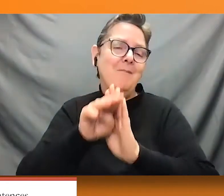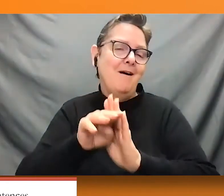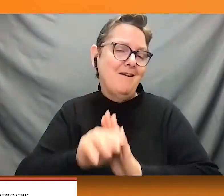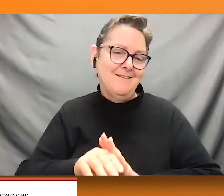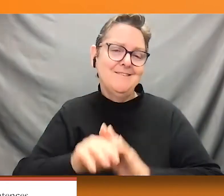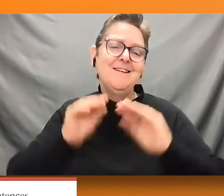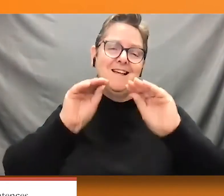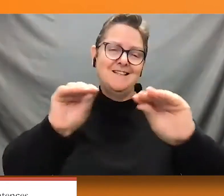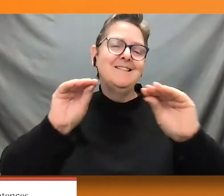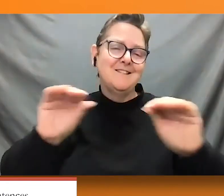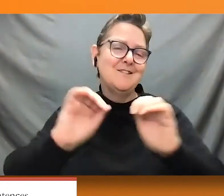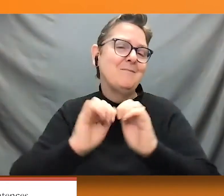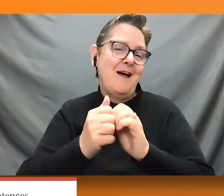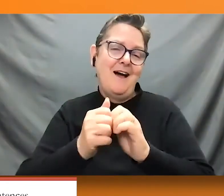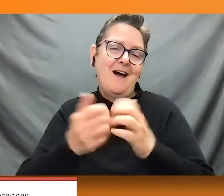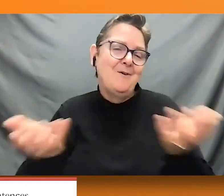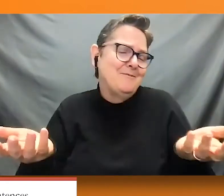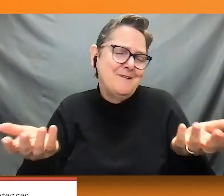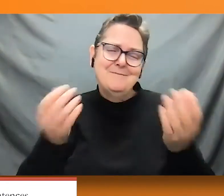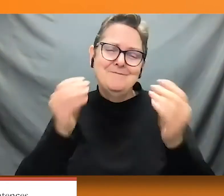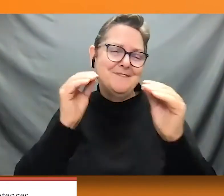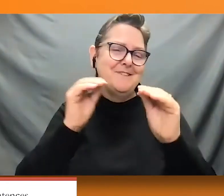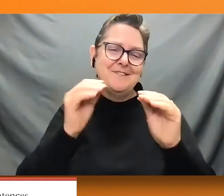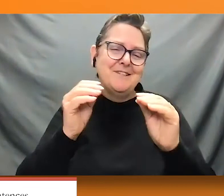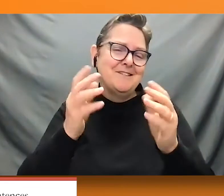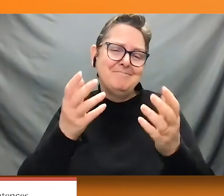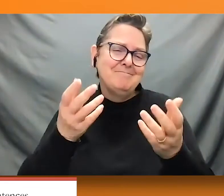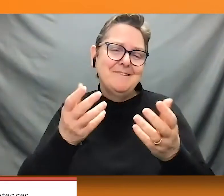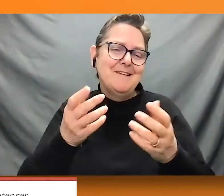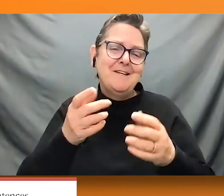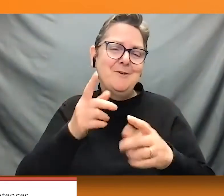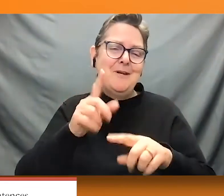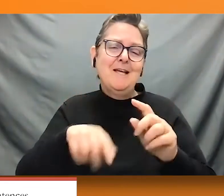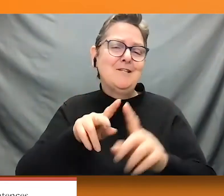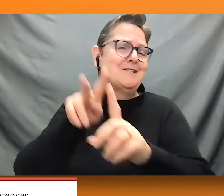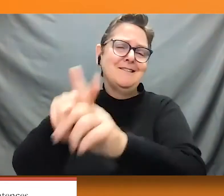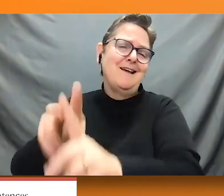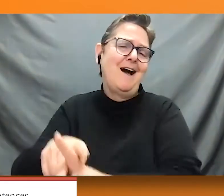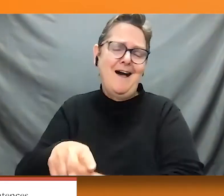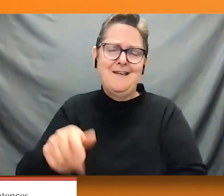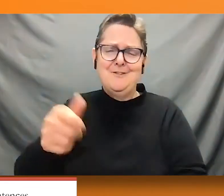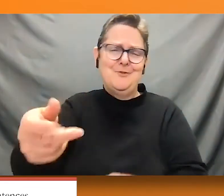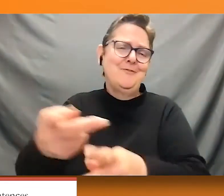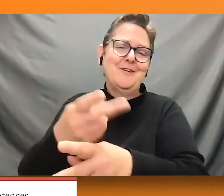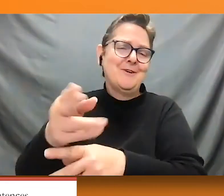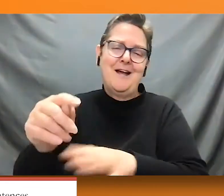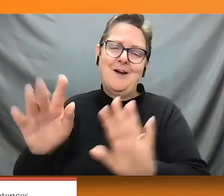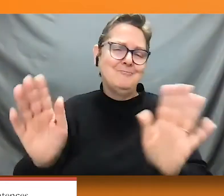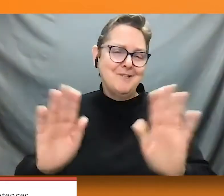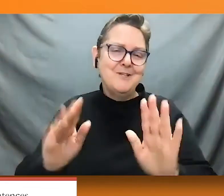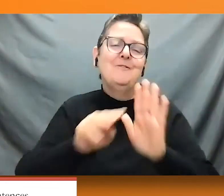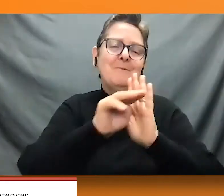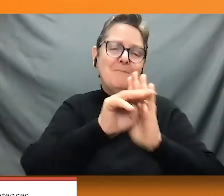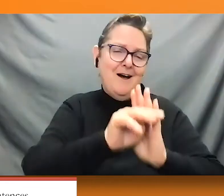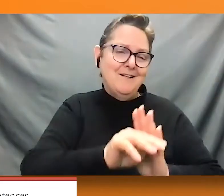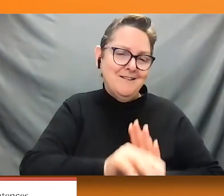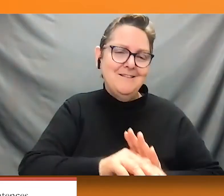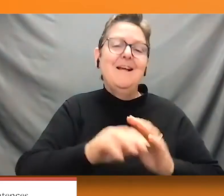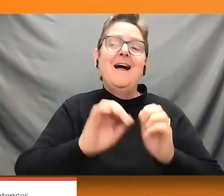say, "OK, do this, you know, generate these sentences." That's just not how teaching works, right? So, you'd have to model how you would figure out